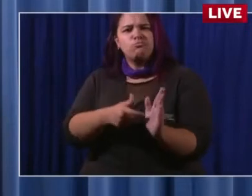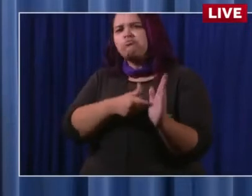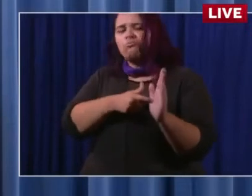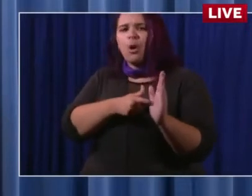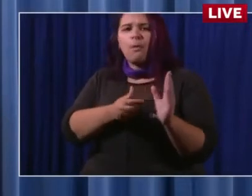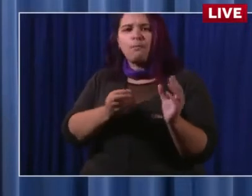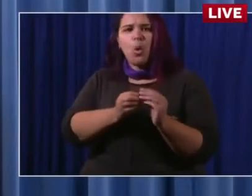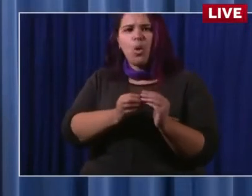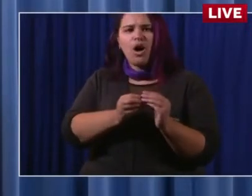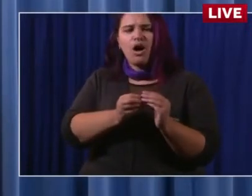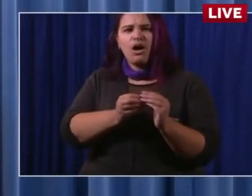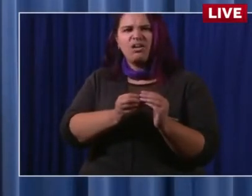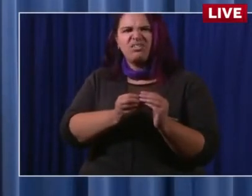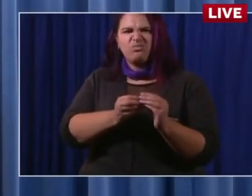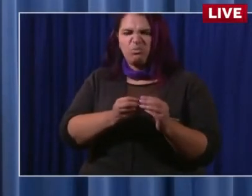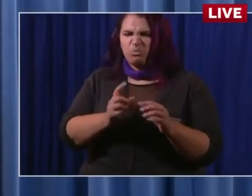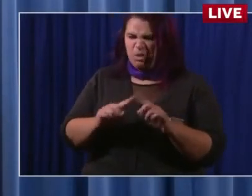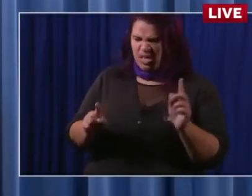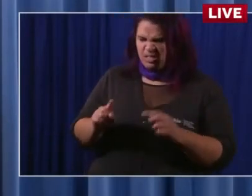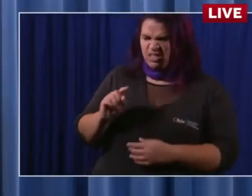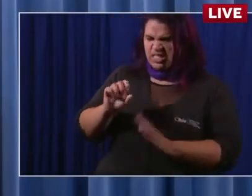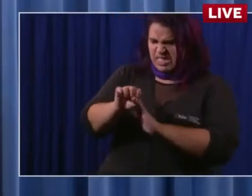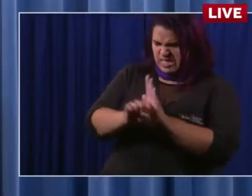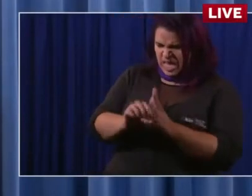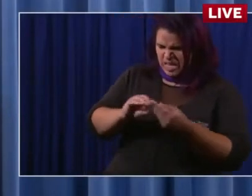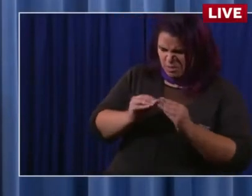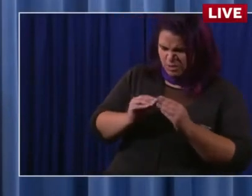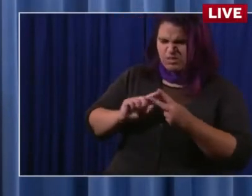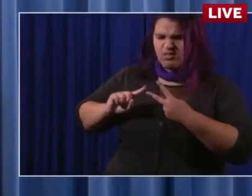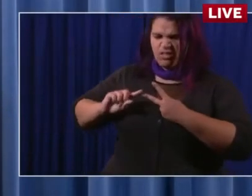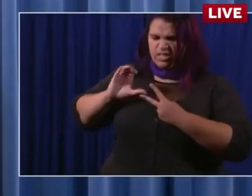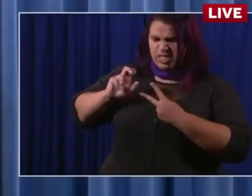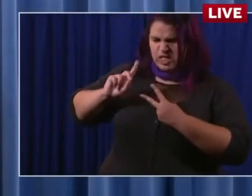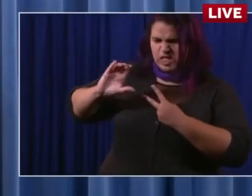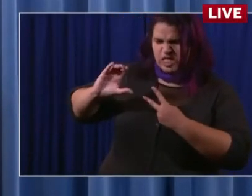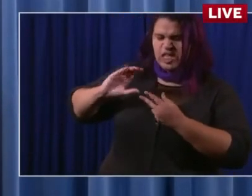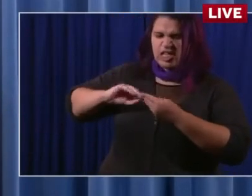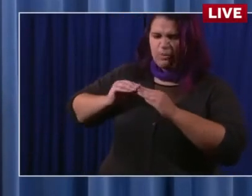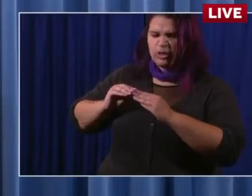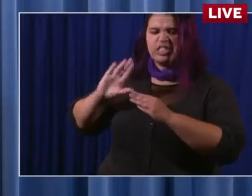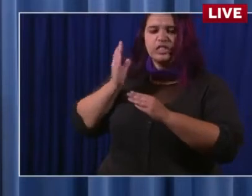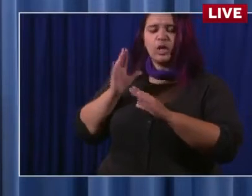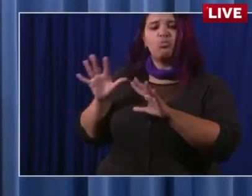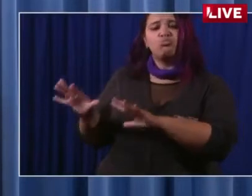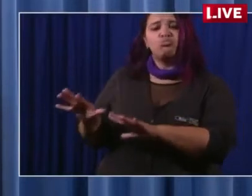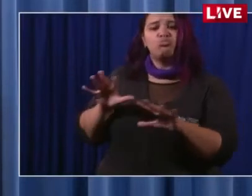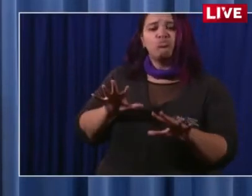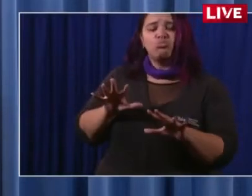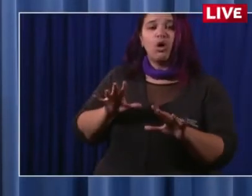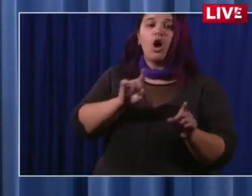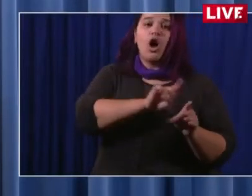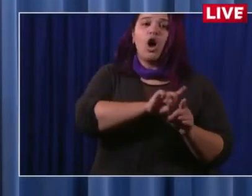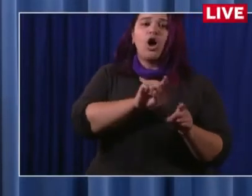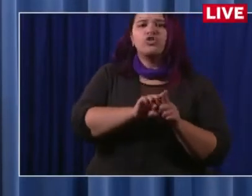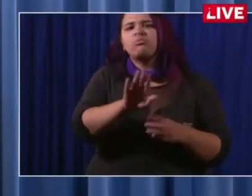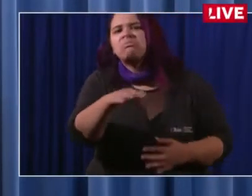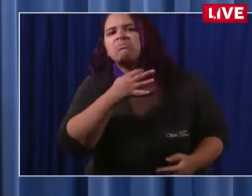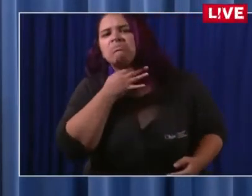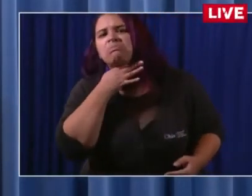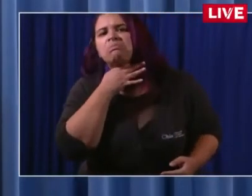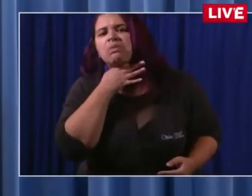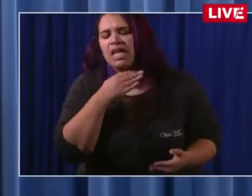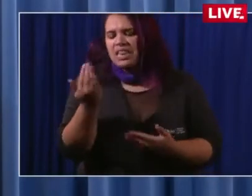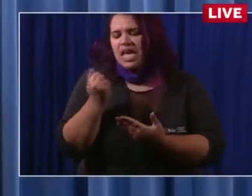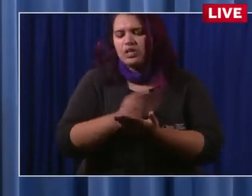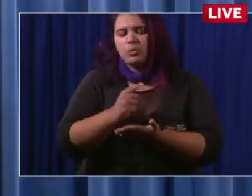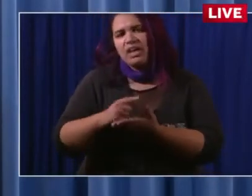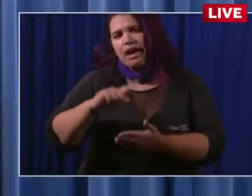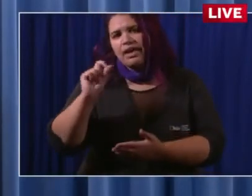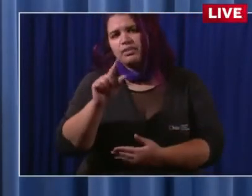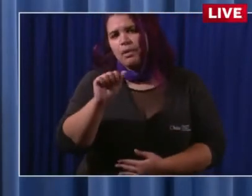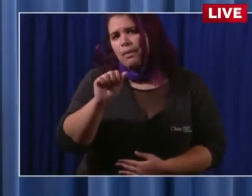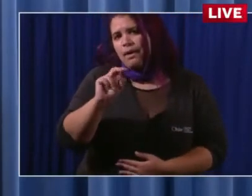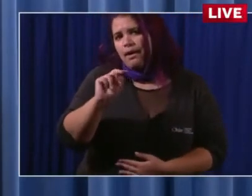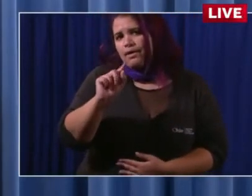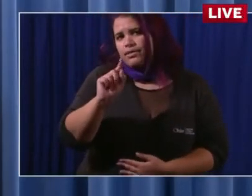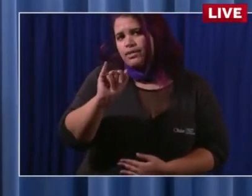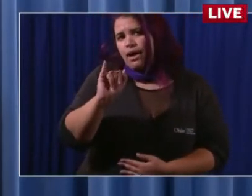GOVERNOR, CAN YOU EXPLAIN WHY WE ARE BEING MANDATED WERE NOW AND BEING TOLD TO BE MORE AFRAID, EVEN THOUGH OUR OWN STATE NUMBERS AND THE CDC NUMBERS TELL A DIFFERENT STORY?